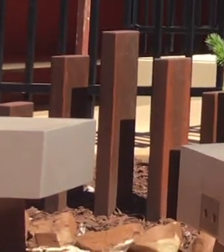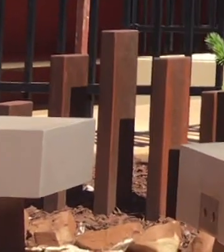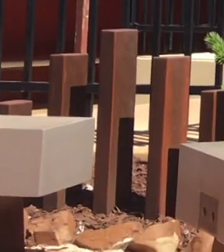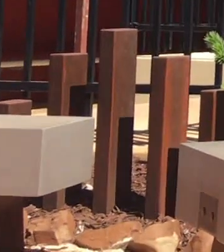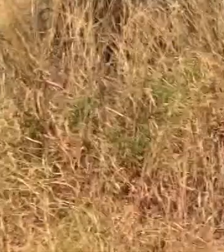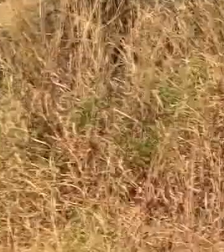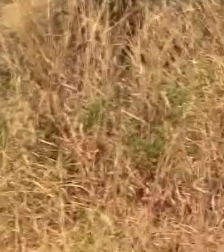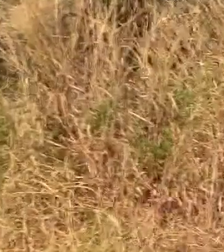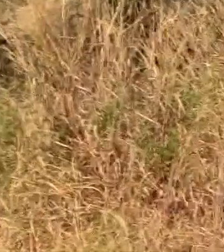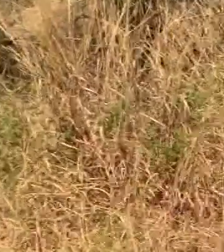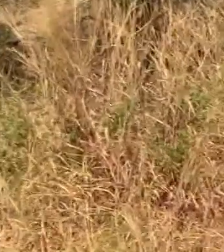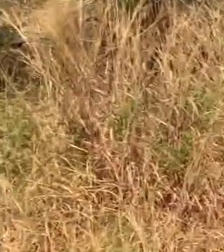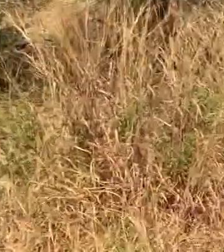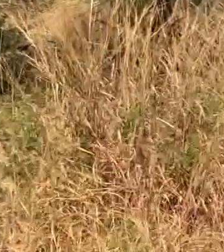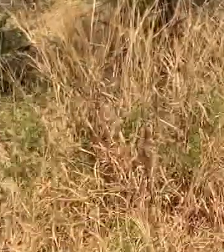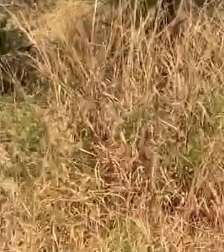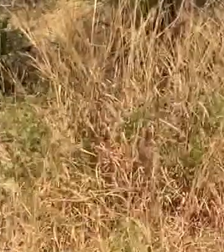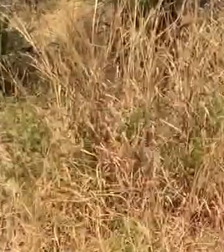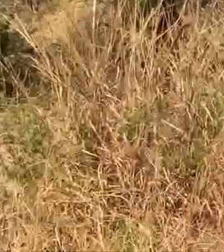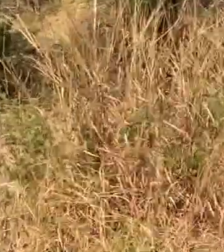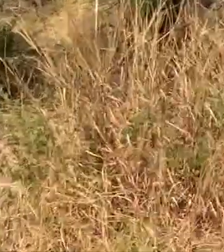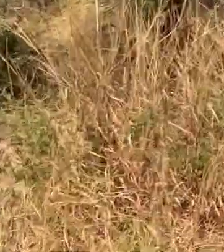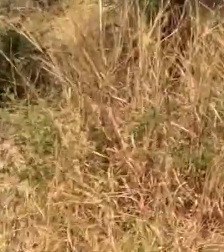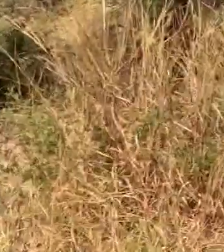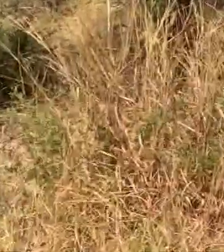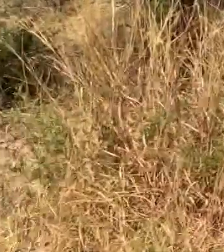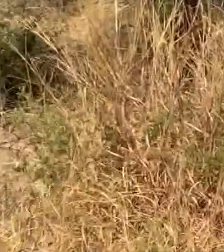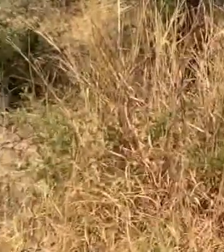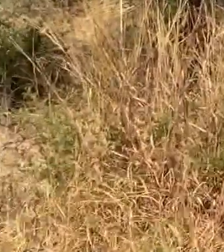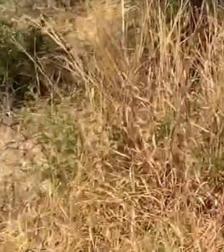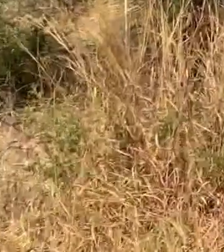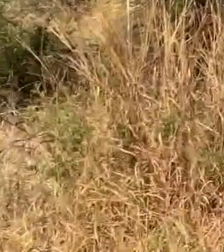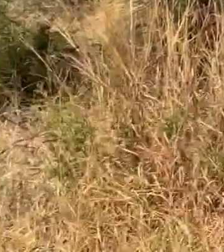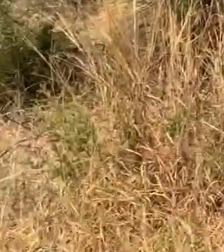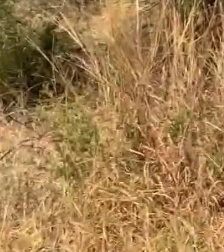I like to make didgeridoos, clapsticks, and boomerangs.